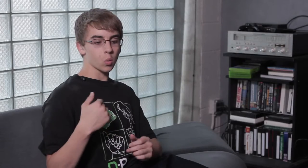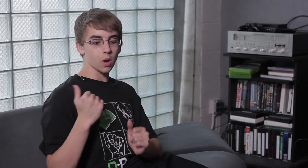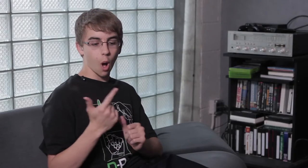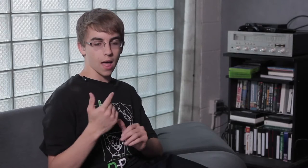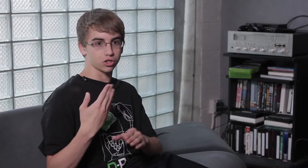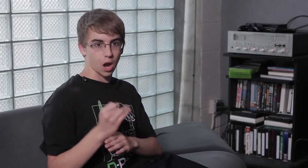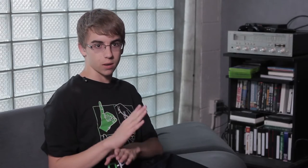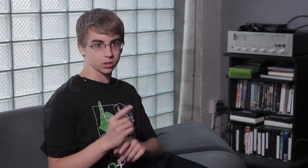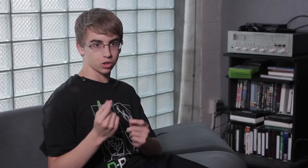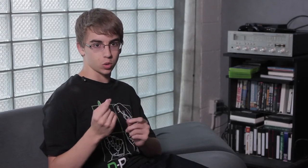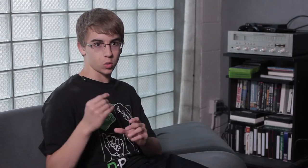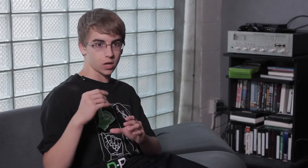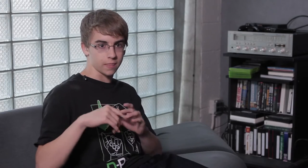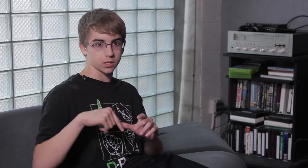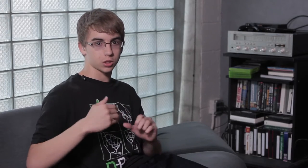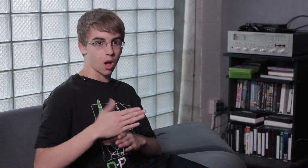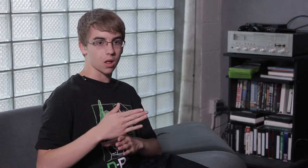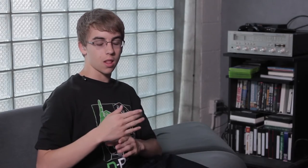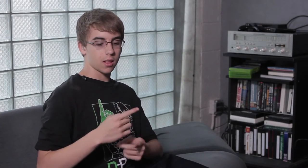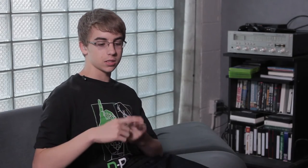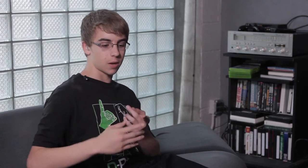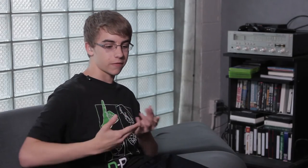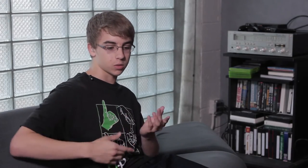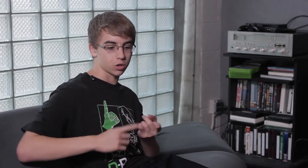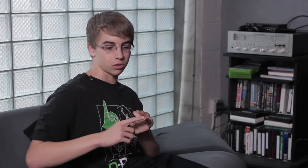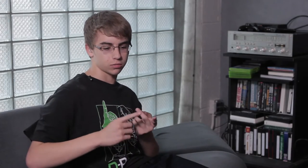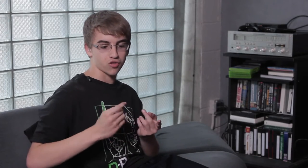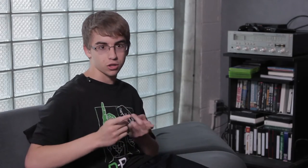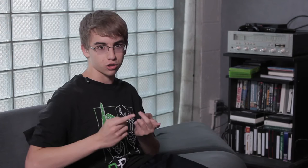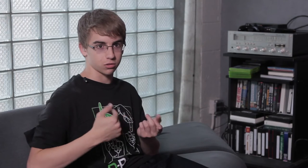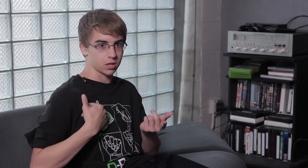We all had jobs to do in the song. Some of us were directors;